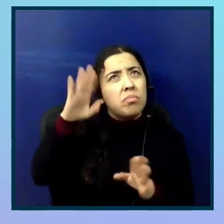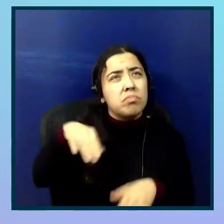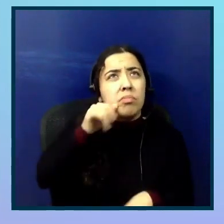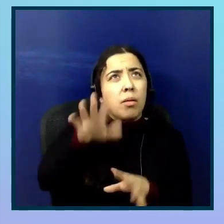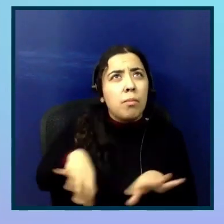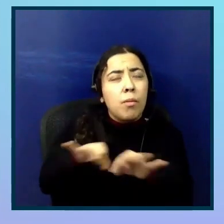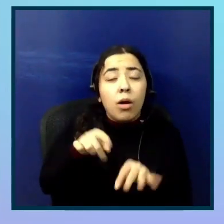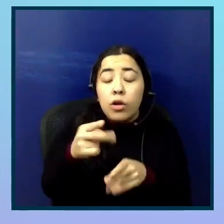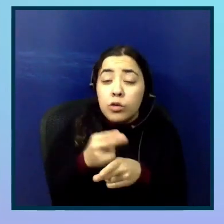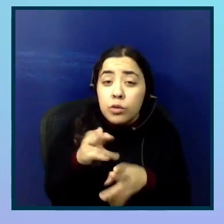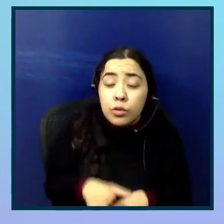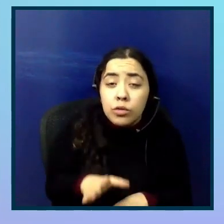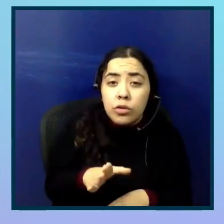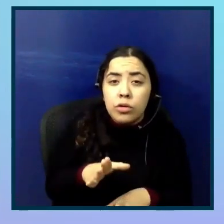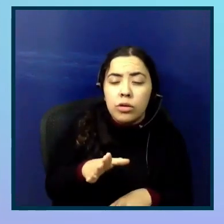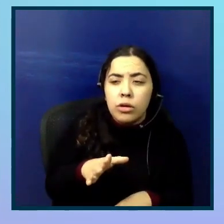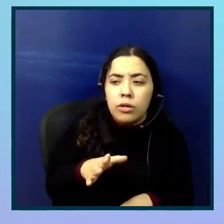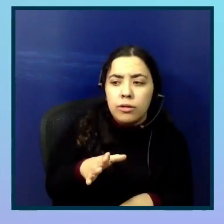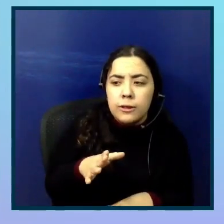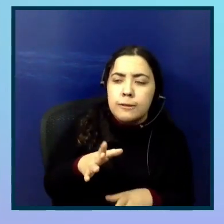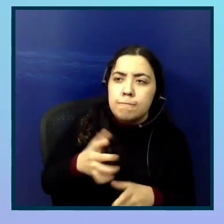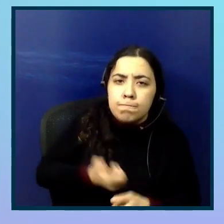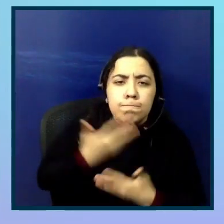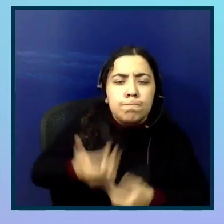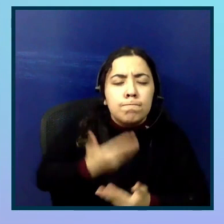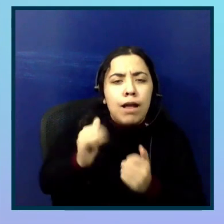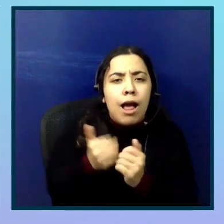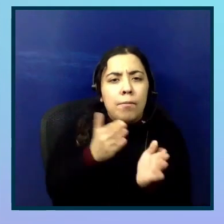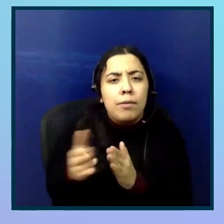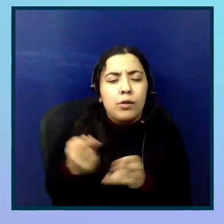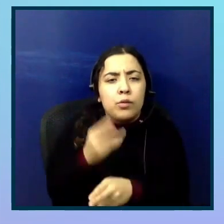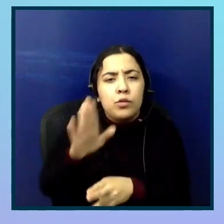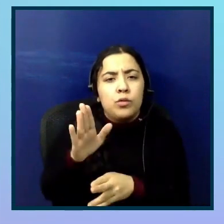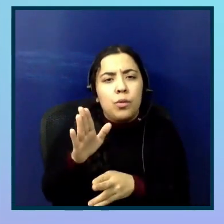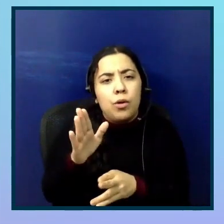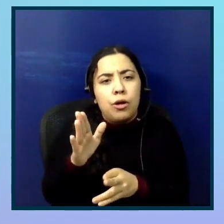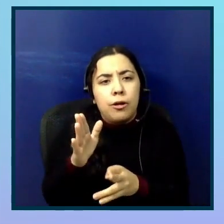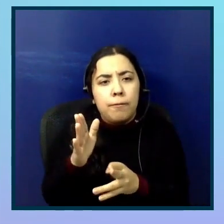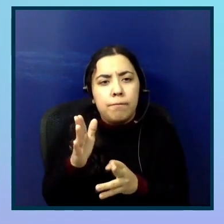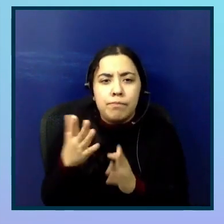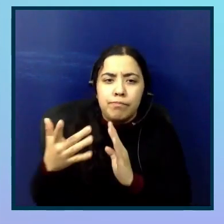that was when the team realized, no, this is something that's really critical and we should make sure it's there for launch.